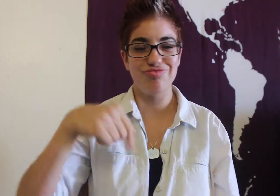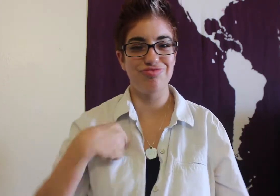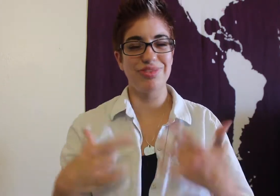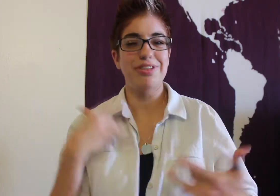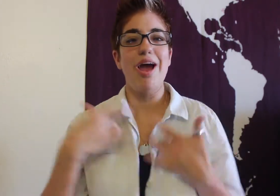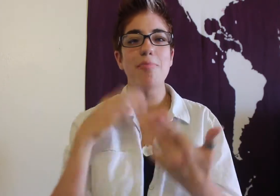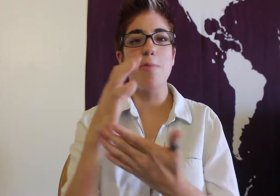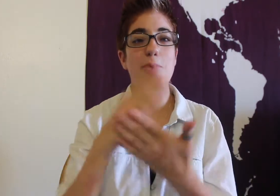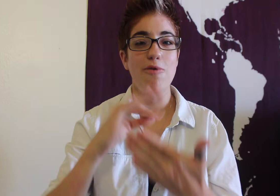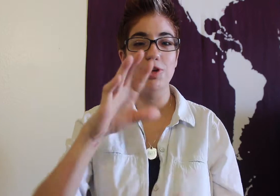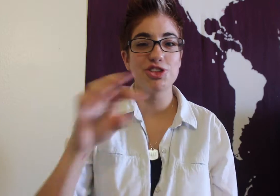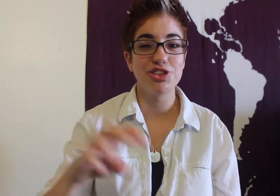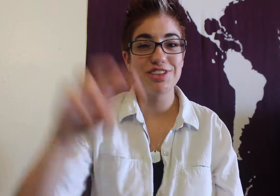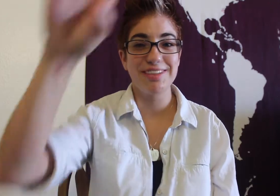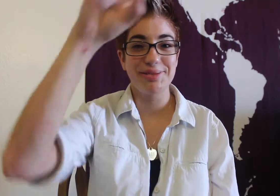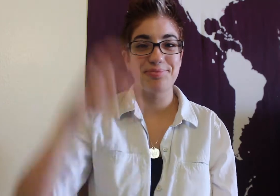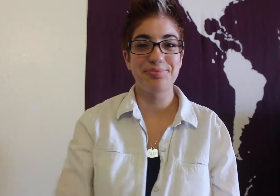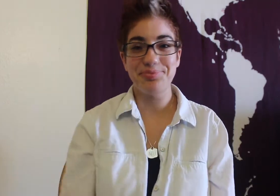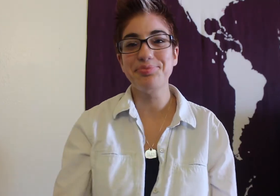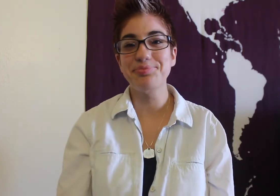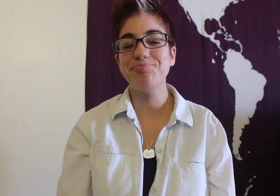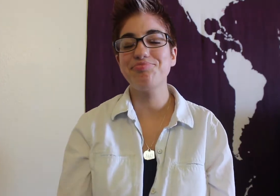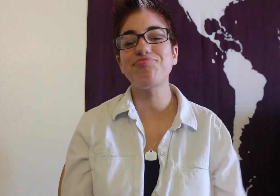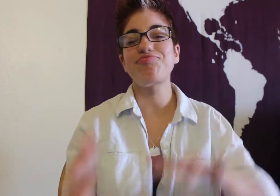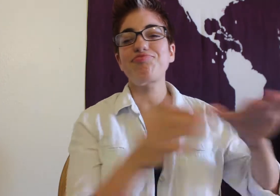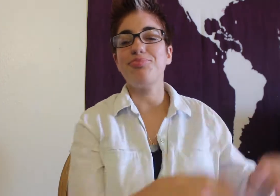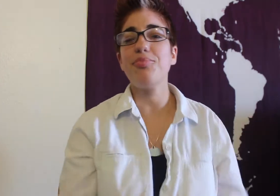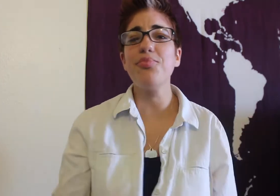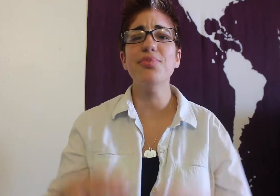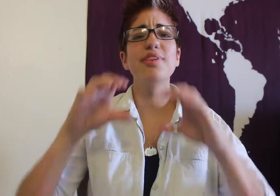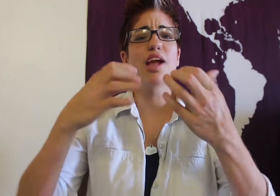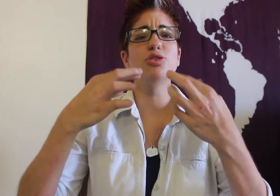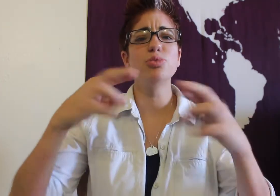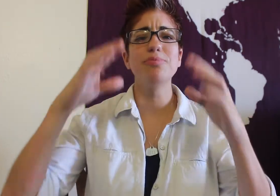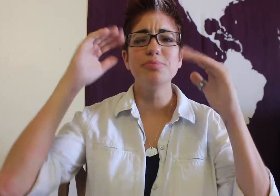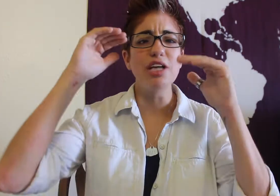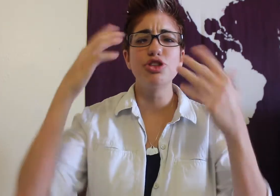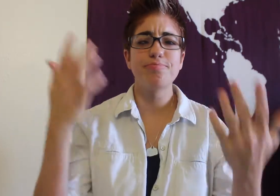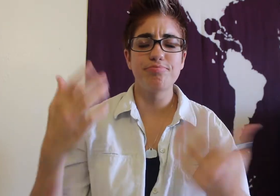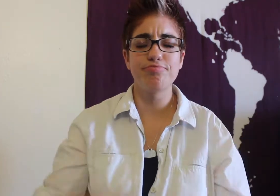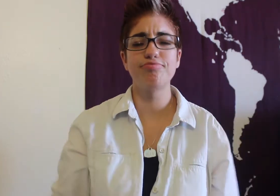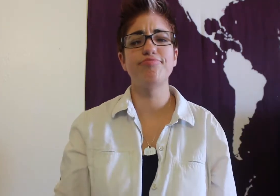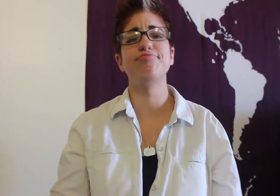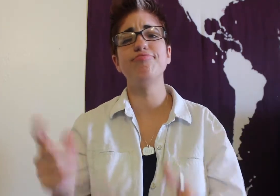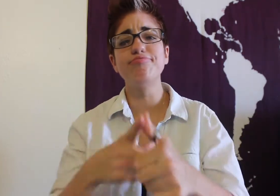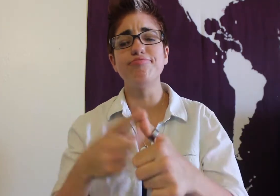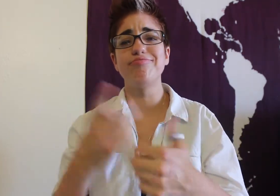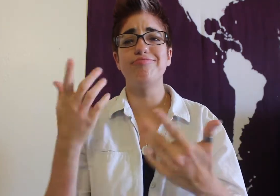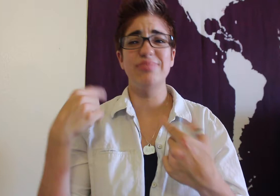And I am excited to be a part of your journey. Okay, enough about me. Onto the classroom expectations…